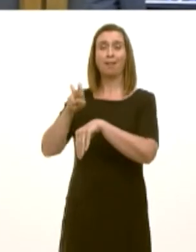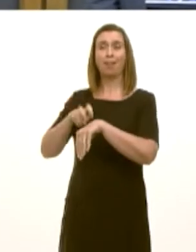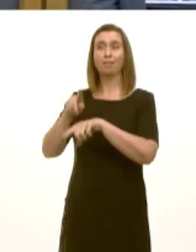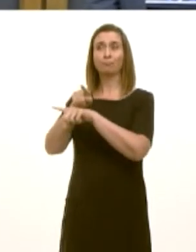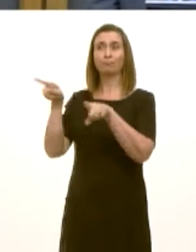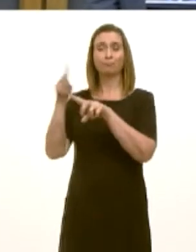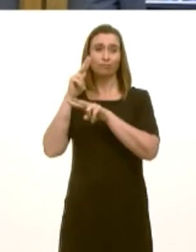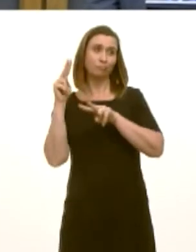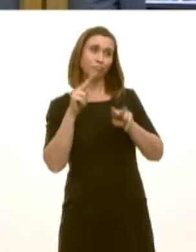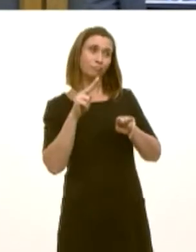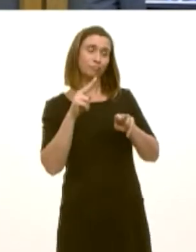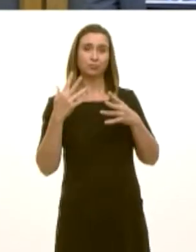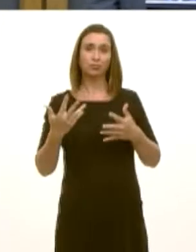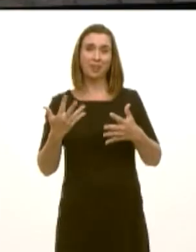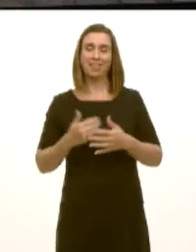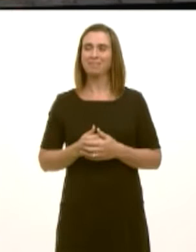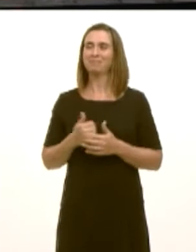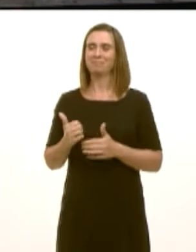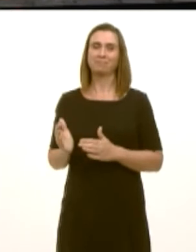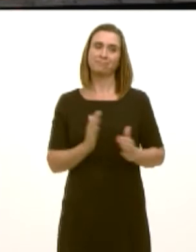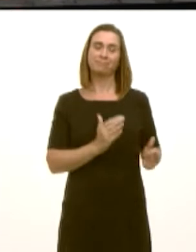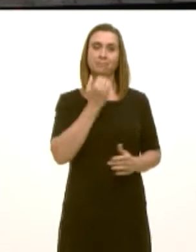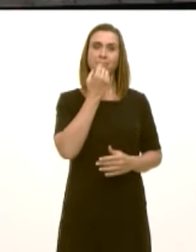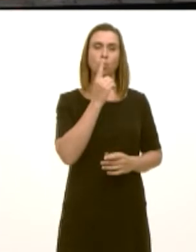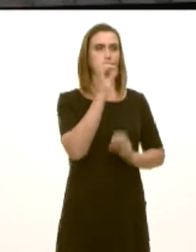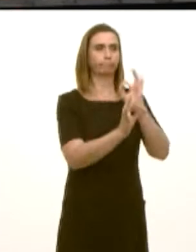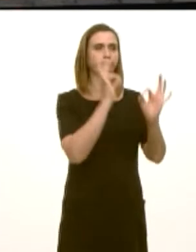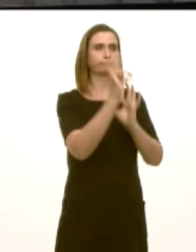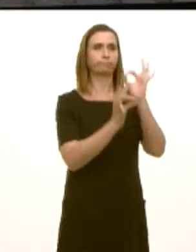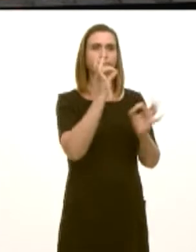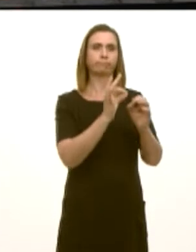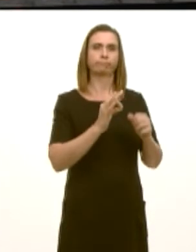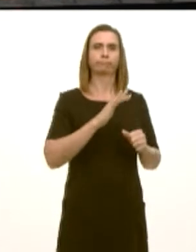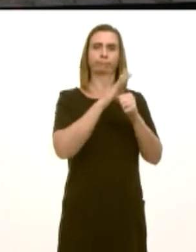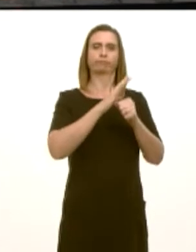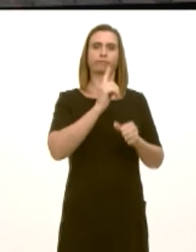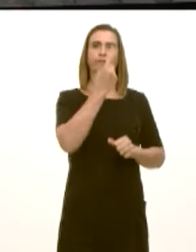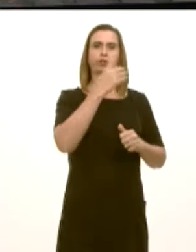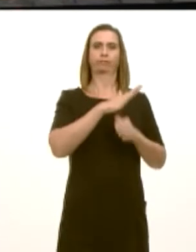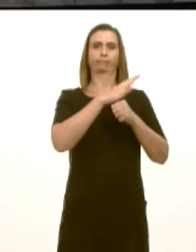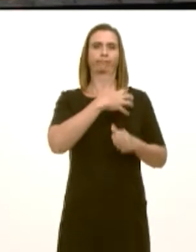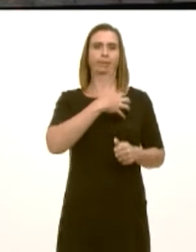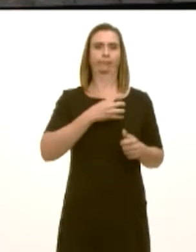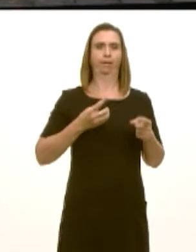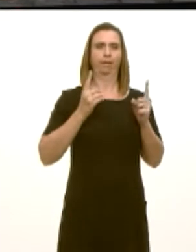Y Llywydd / The Presiding Officer: Now we move to item 1, which is questions to the First Minister, and question 1 is from Elin Jones.